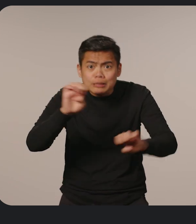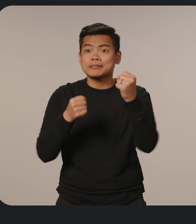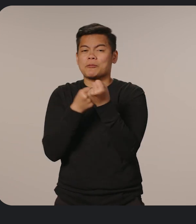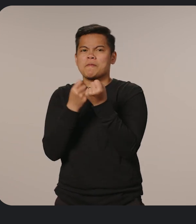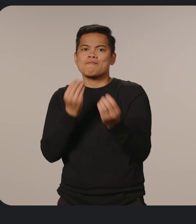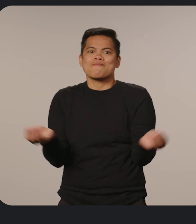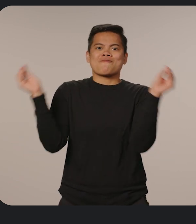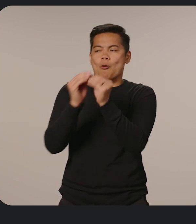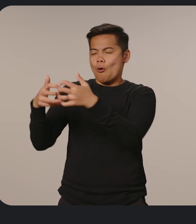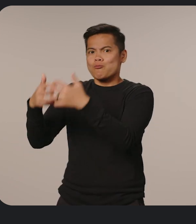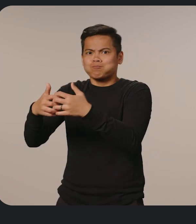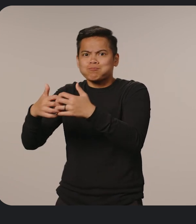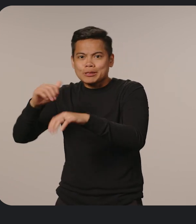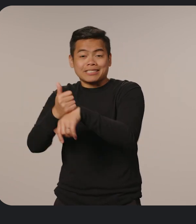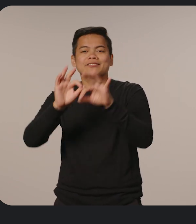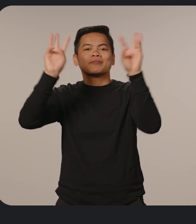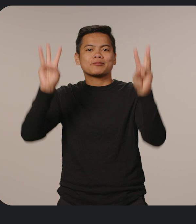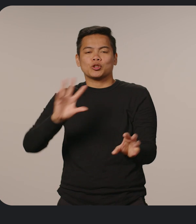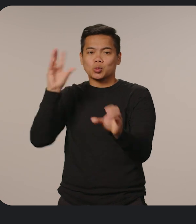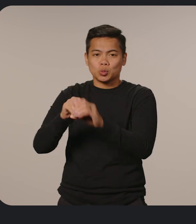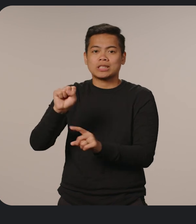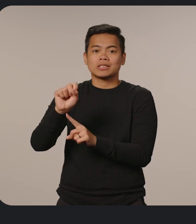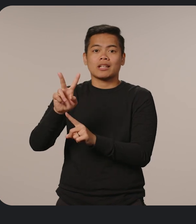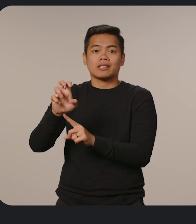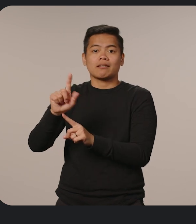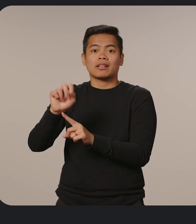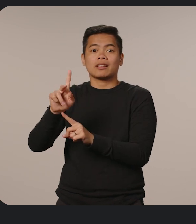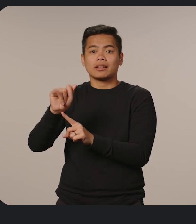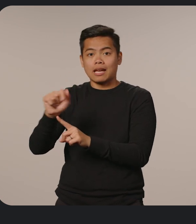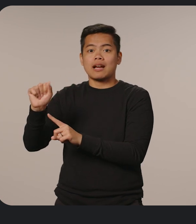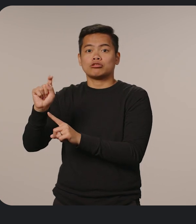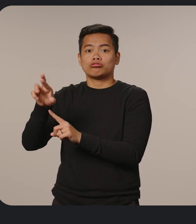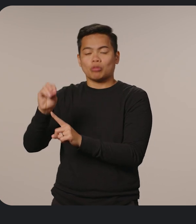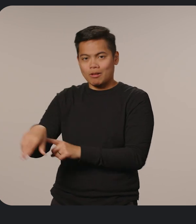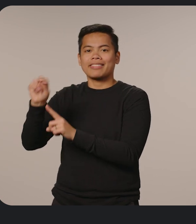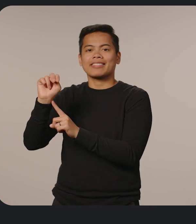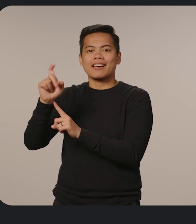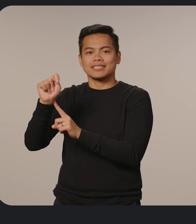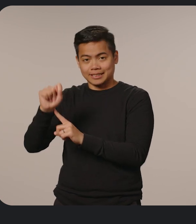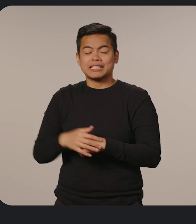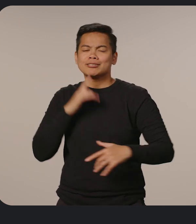even more server-based Frameworks including spelled kit Astro and next